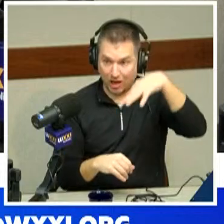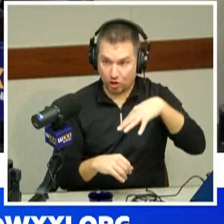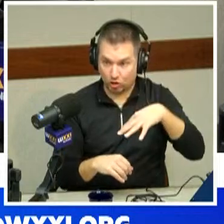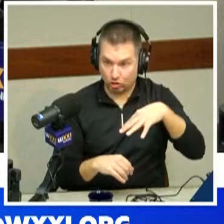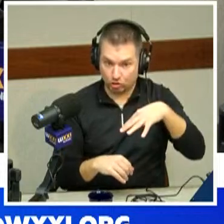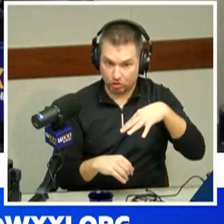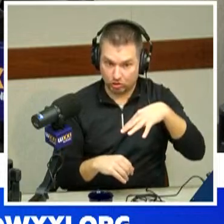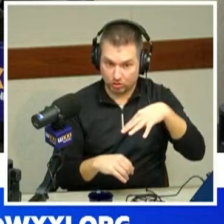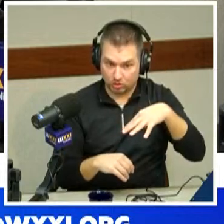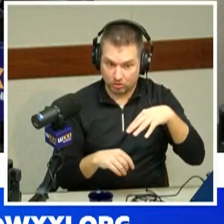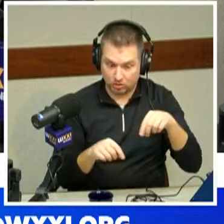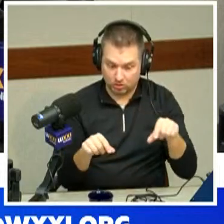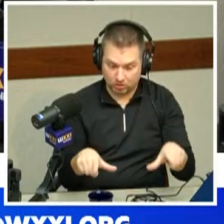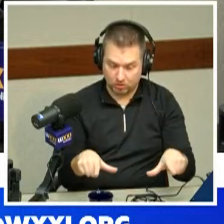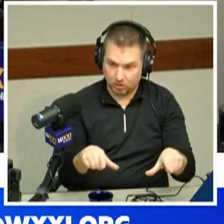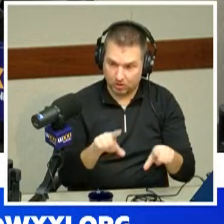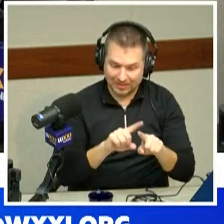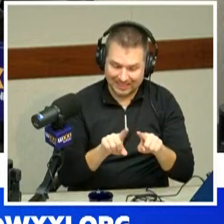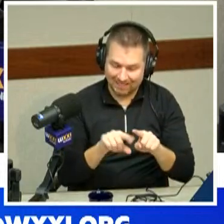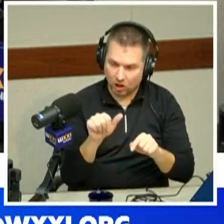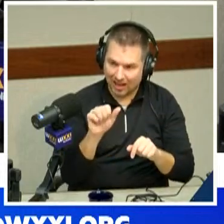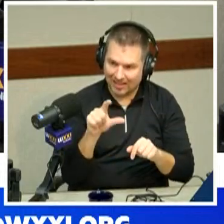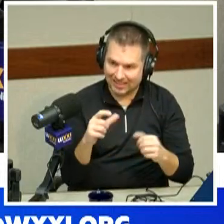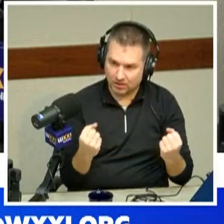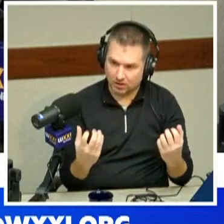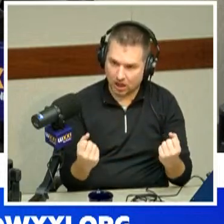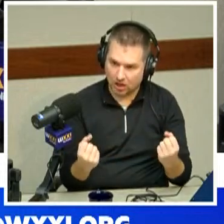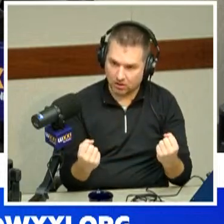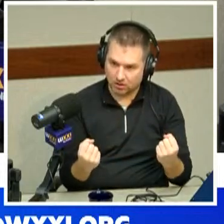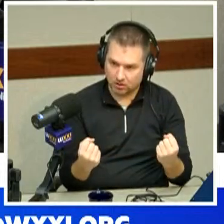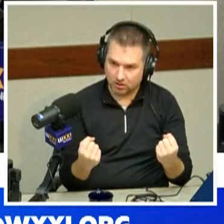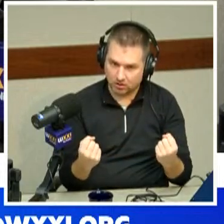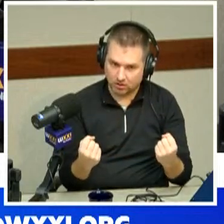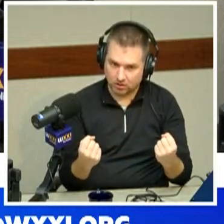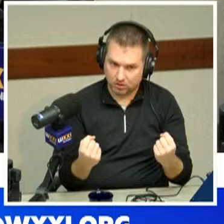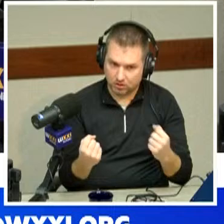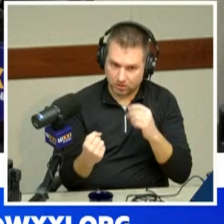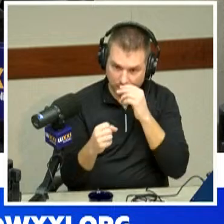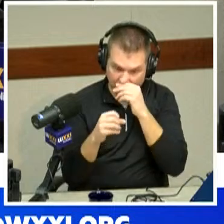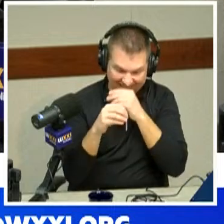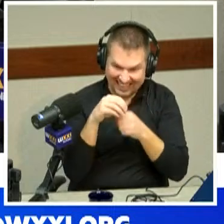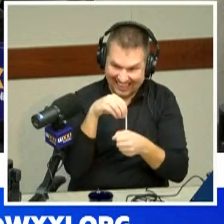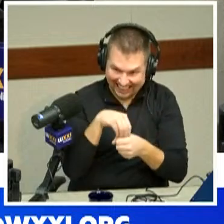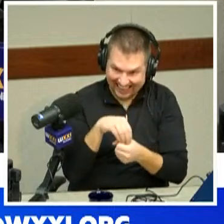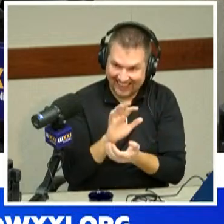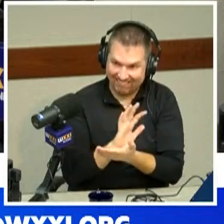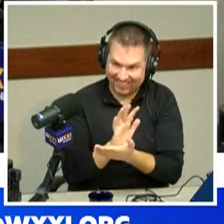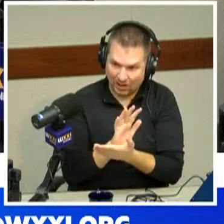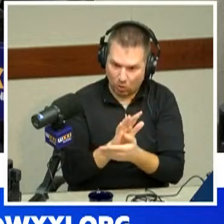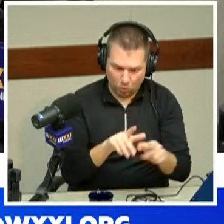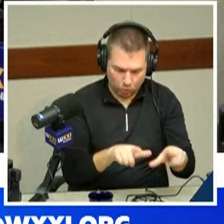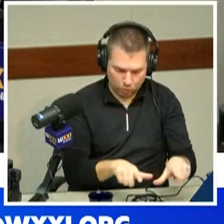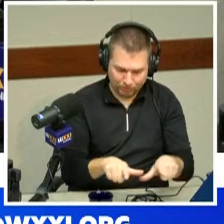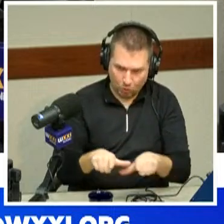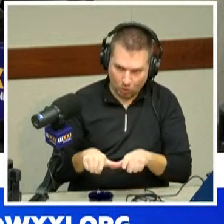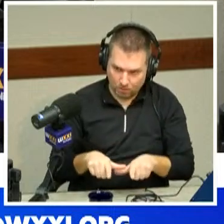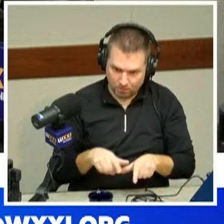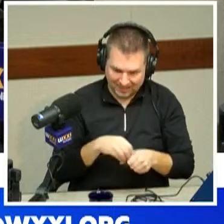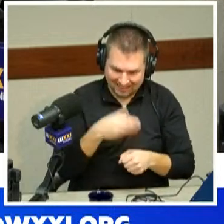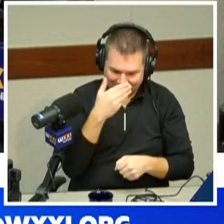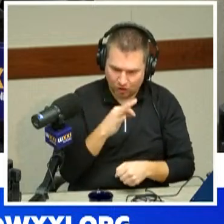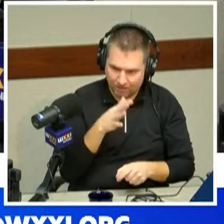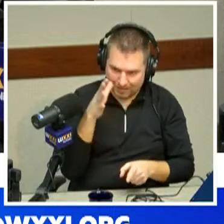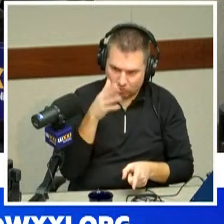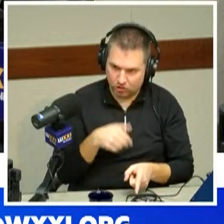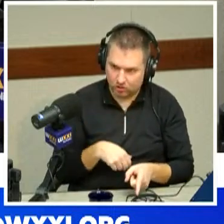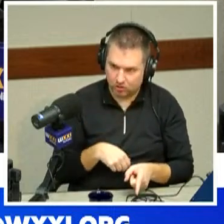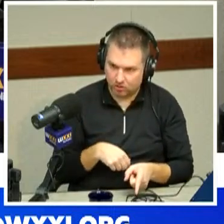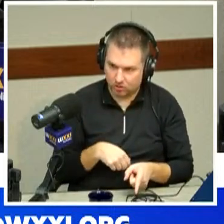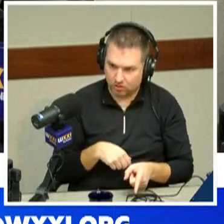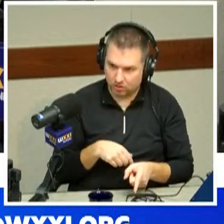to project the relevant ASL sign um in the video form right in front of the parent so the this